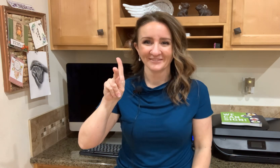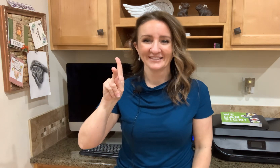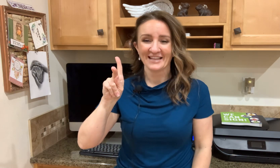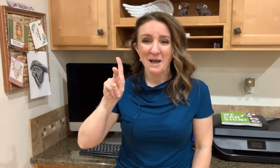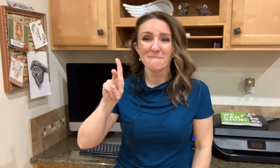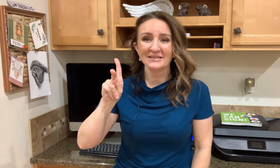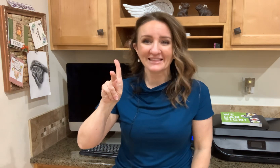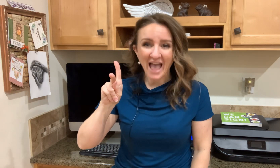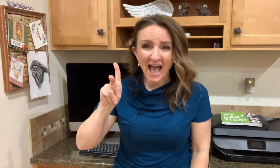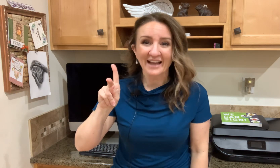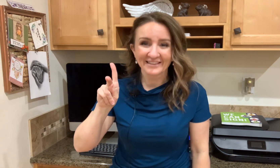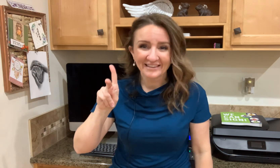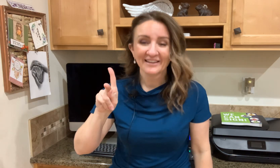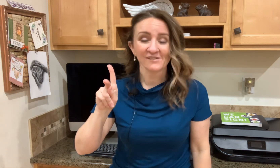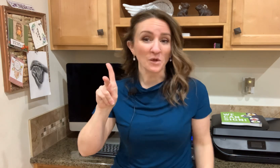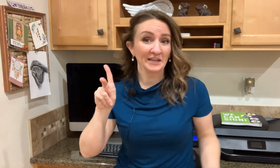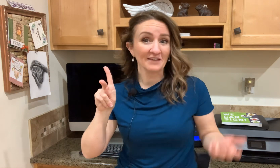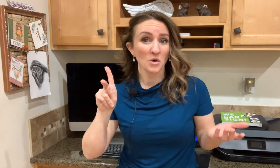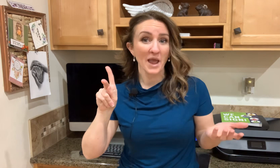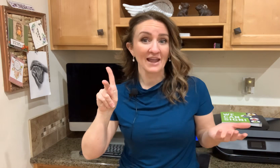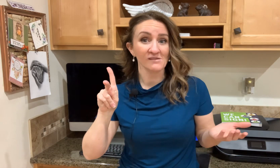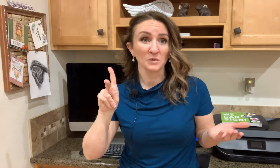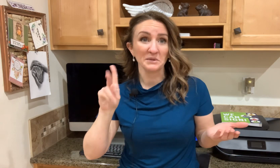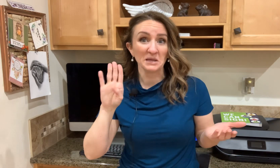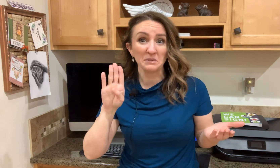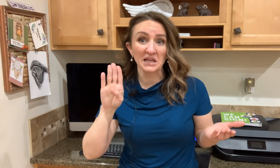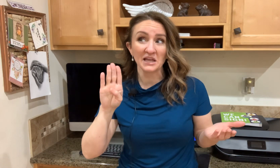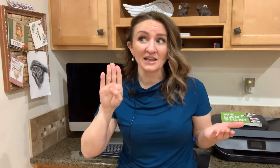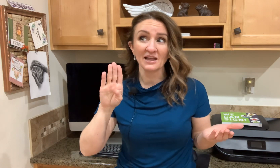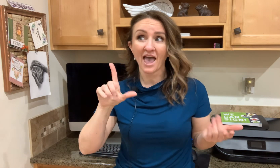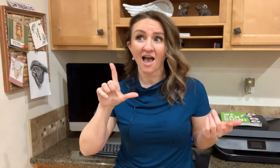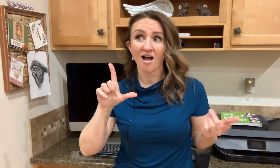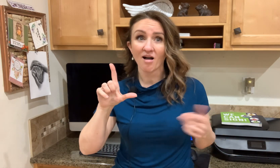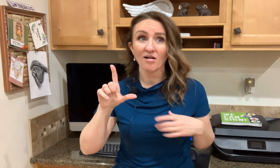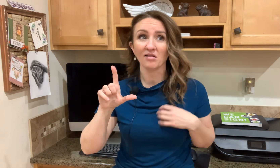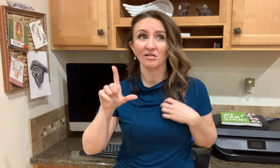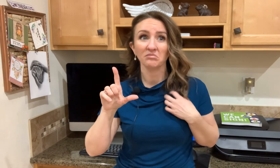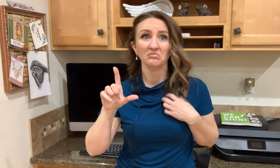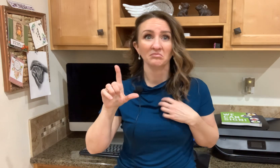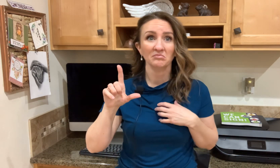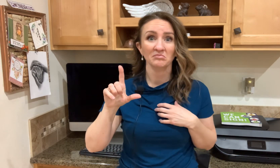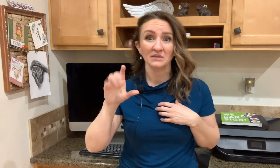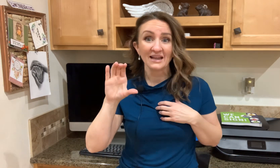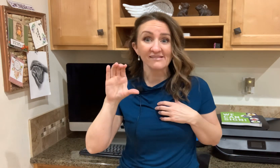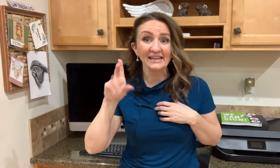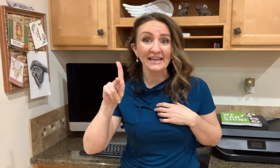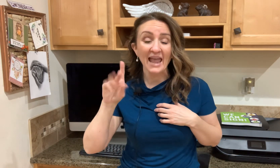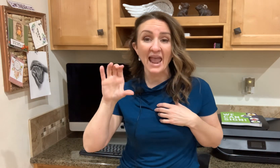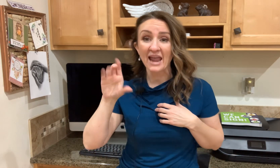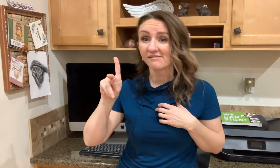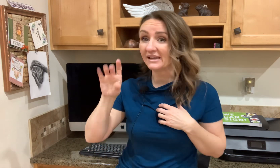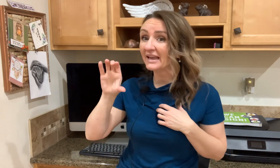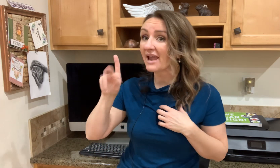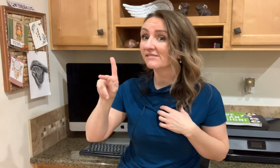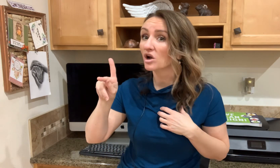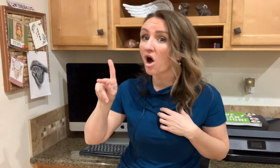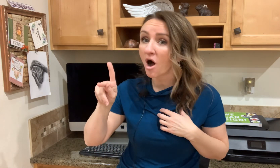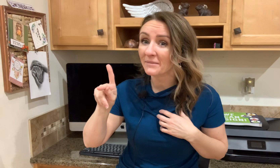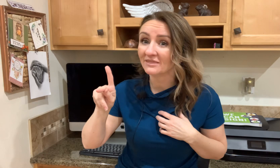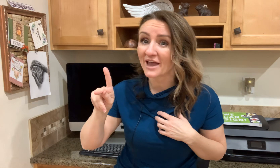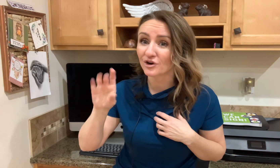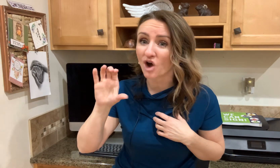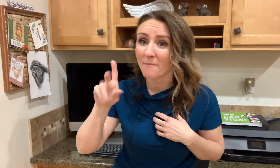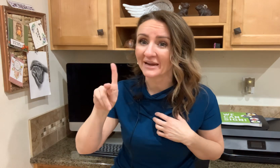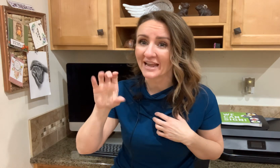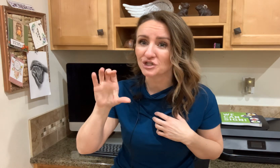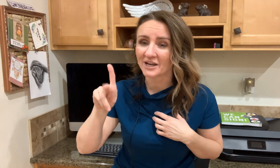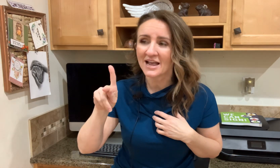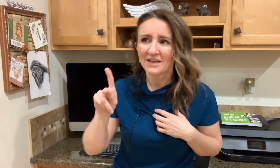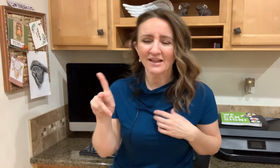Black! So the giveaways would be BL.. CK. CK is actually a common letter combination. that's